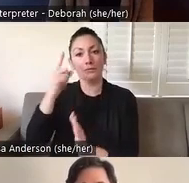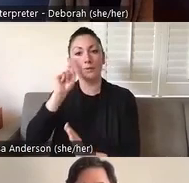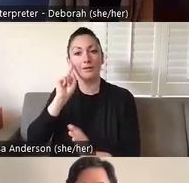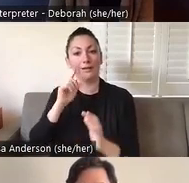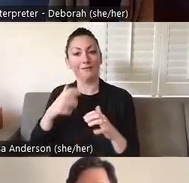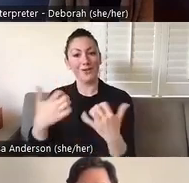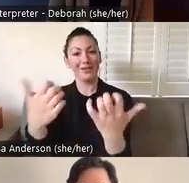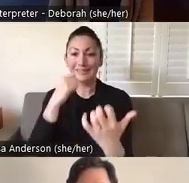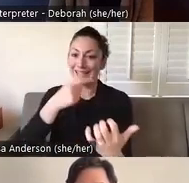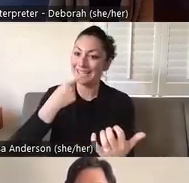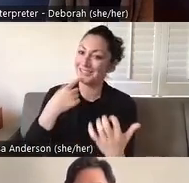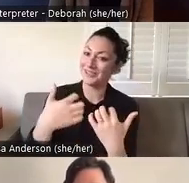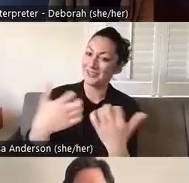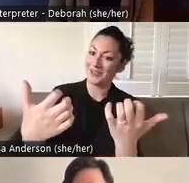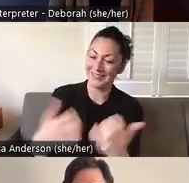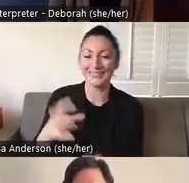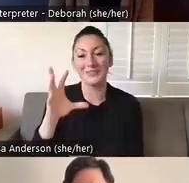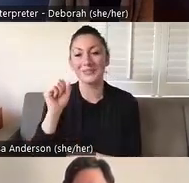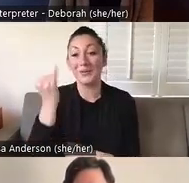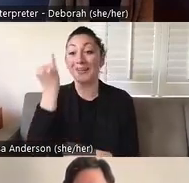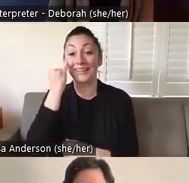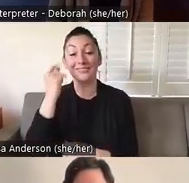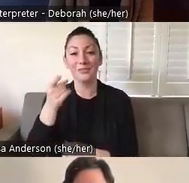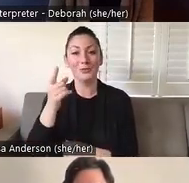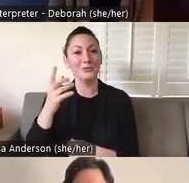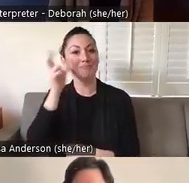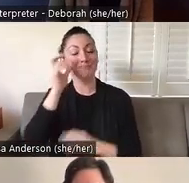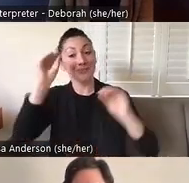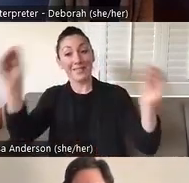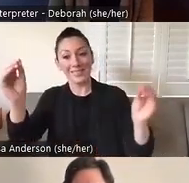this clip has no audience because it was made for deaf people and not for hearing people.